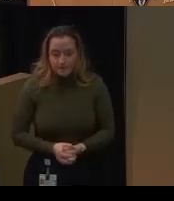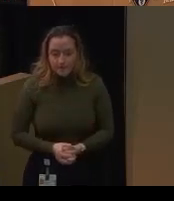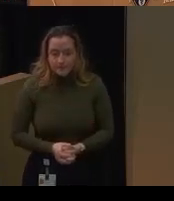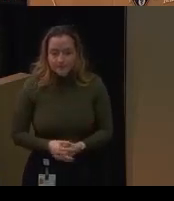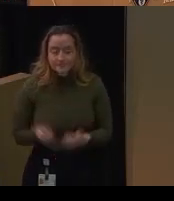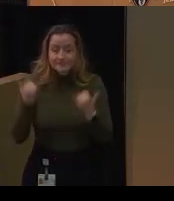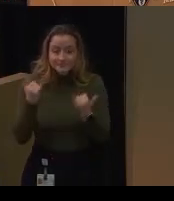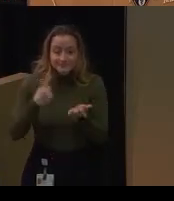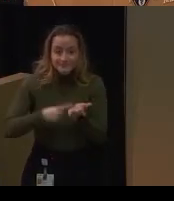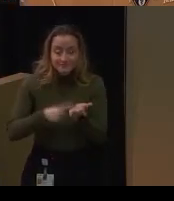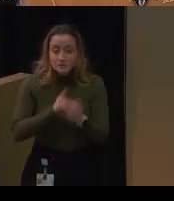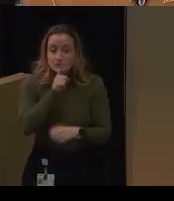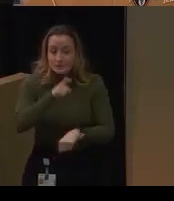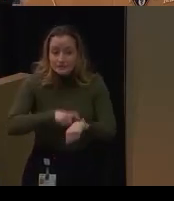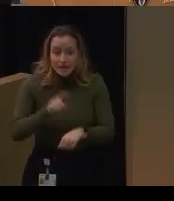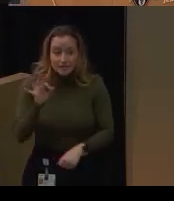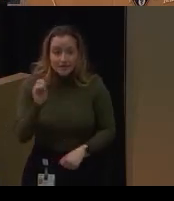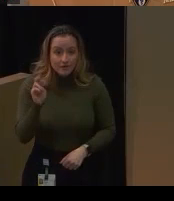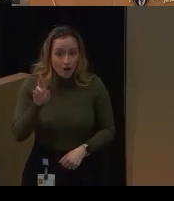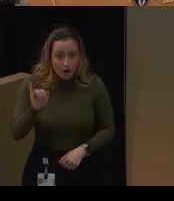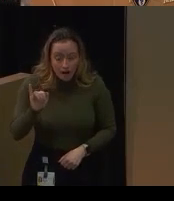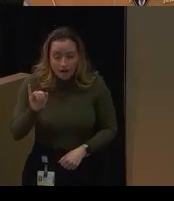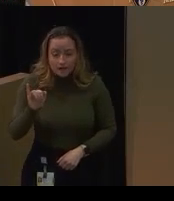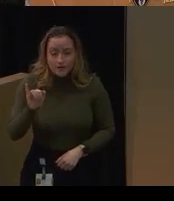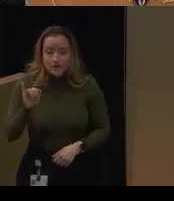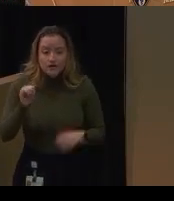neurofeedback study in which we're training people with and without schizophrenia to gain volitional